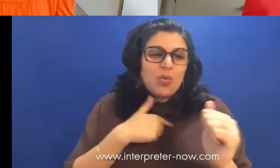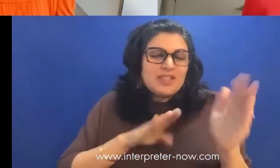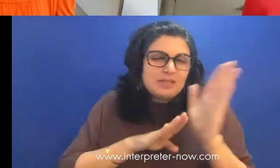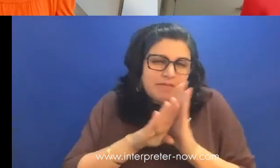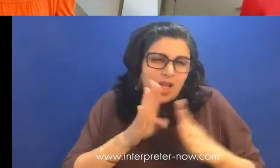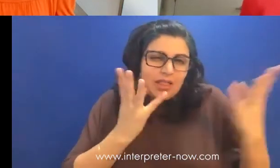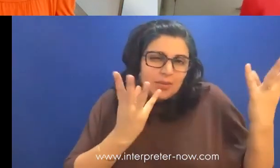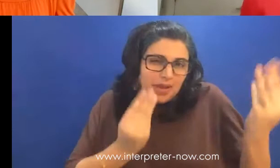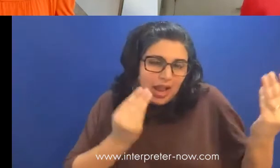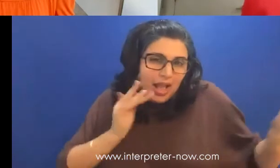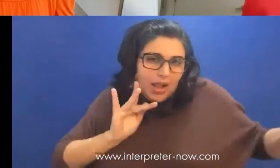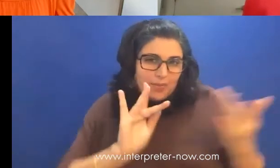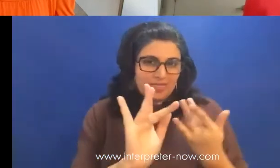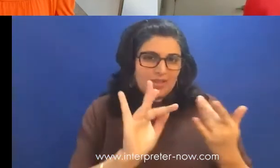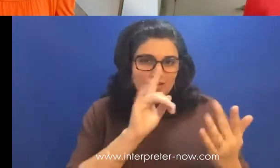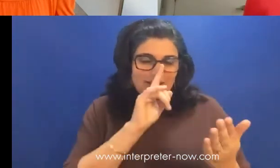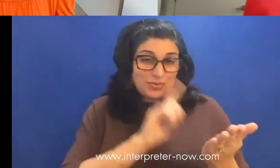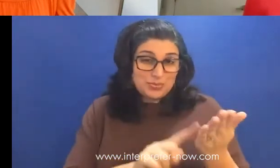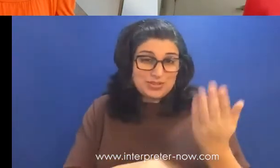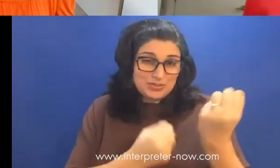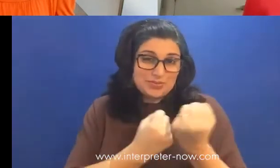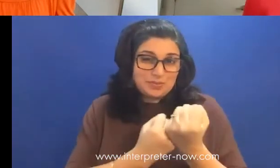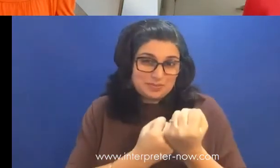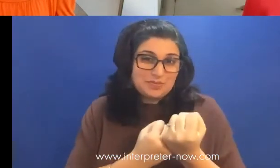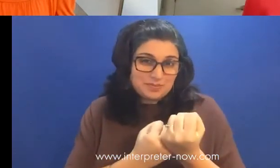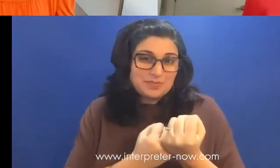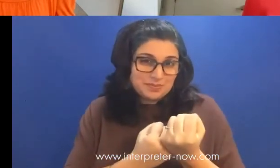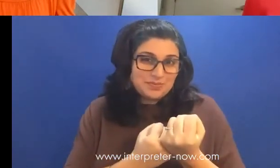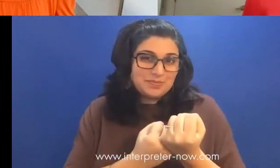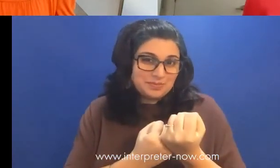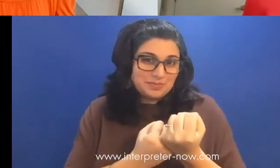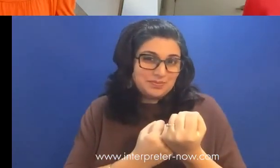Research-backed away, as Berkeley recommends, as well.